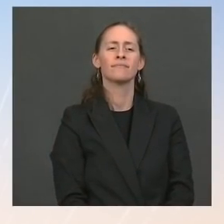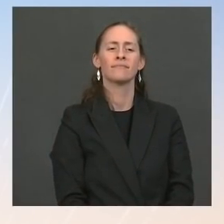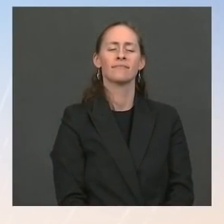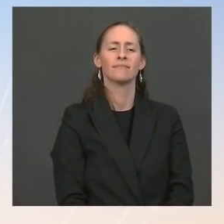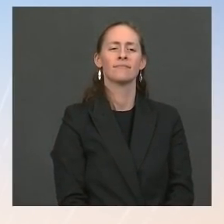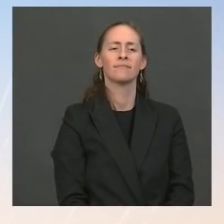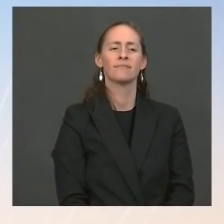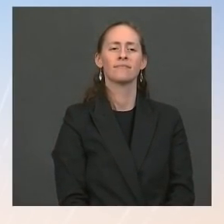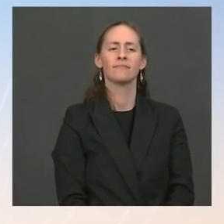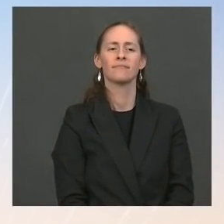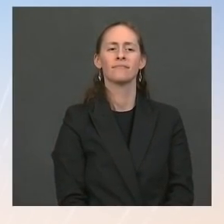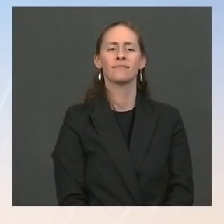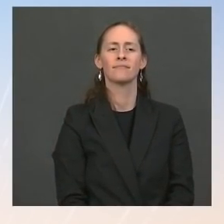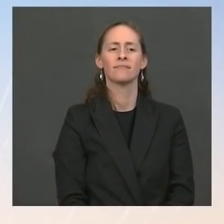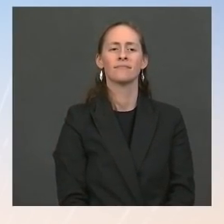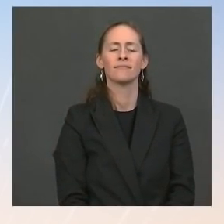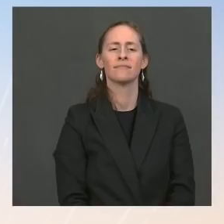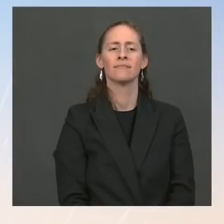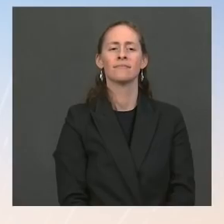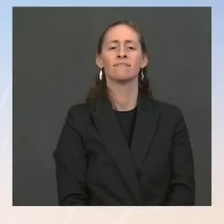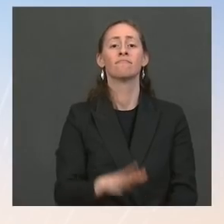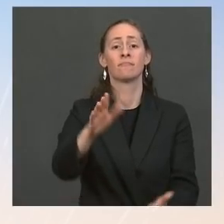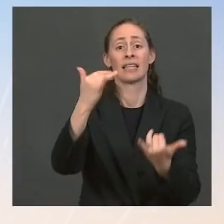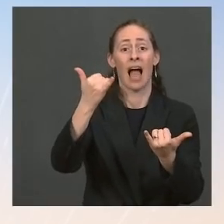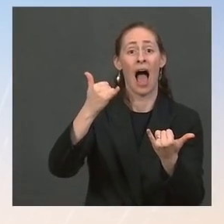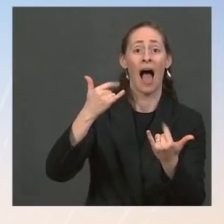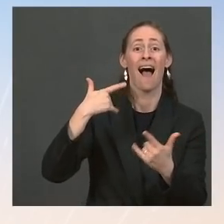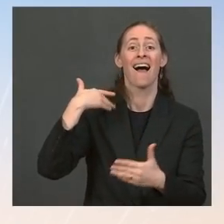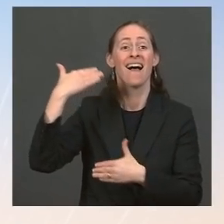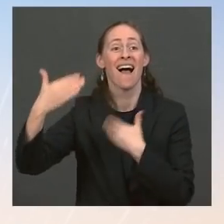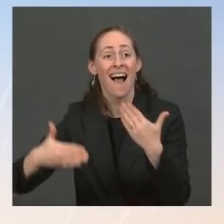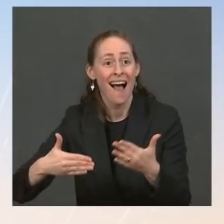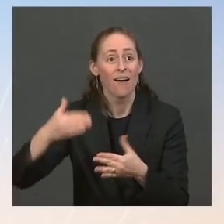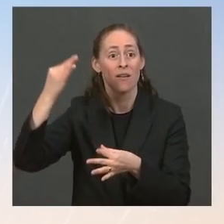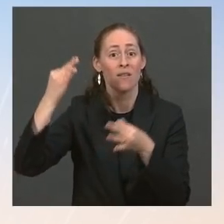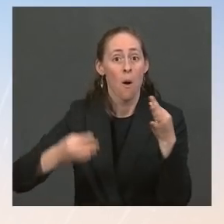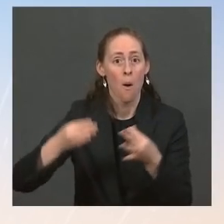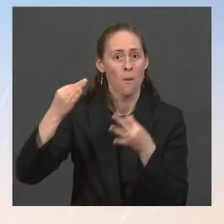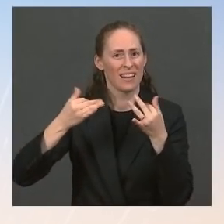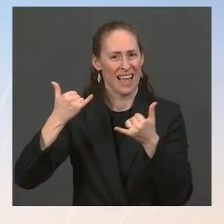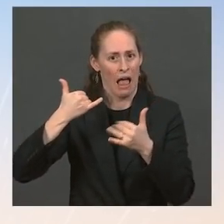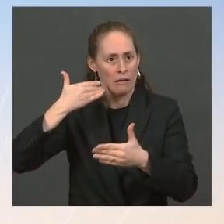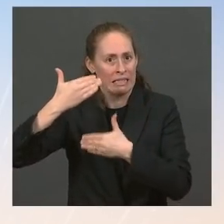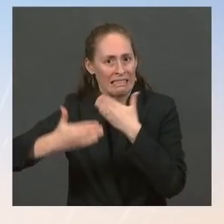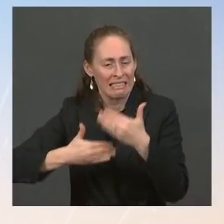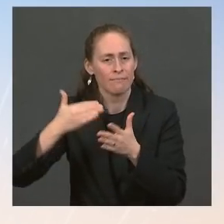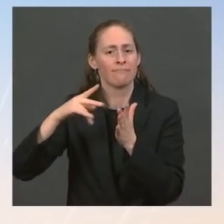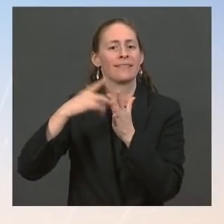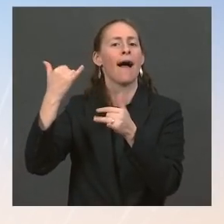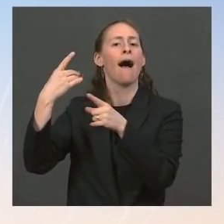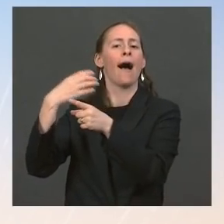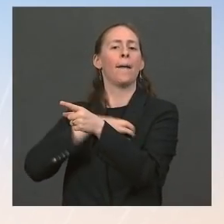We're required to comply with the injunction. It's a legal case and legal process, but it's important for advocates and other people out there